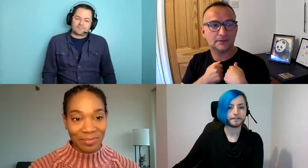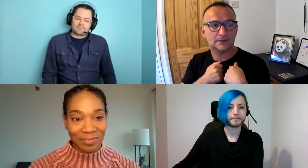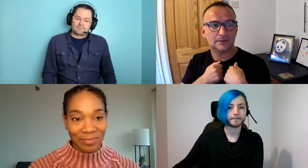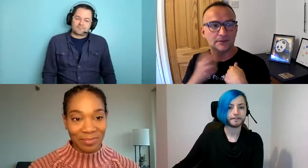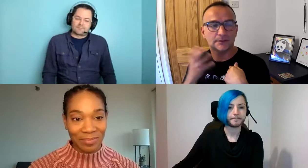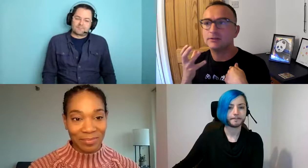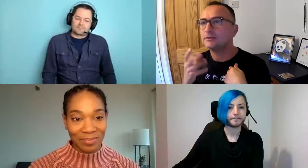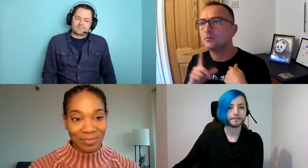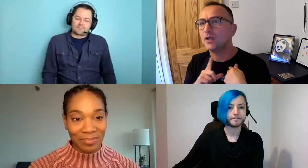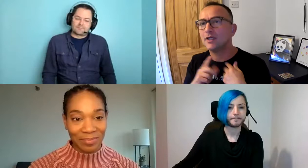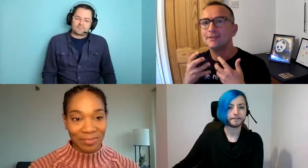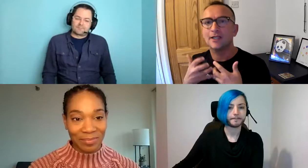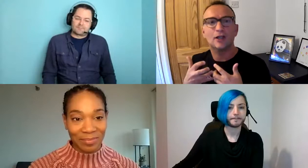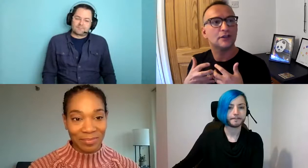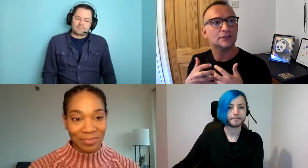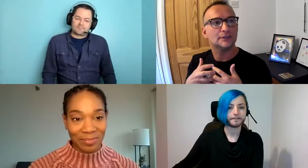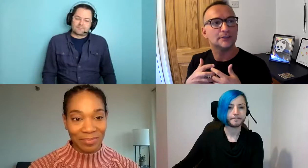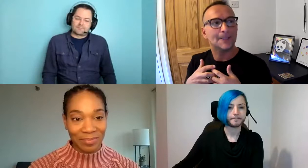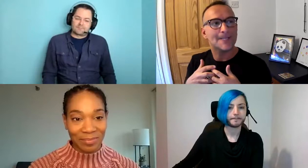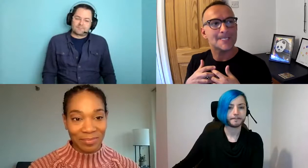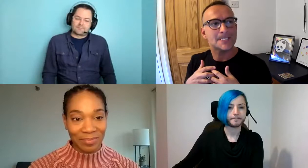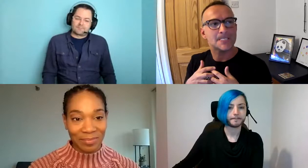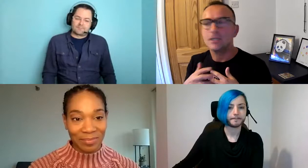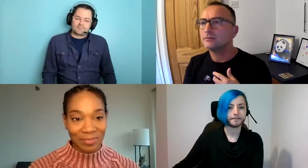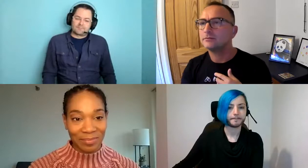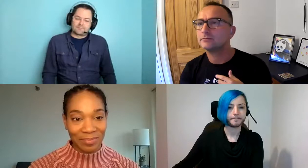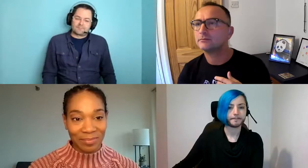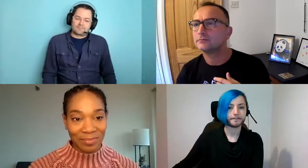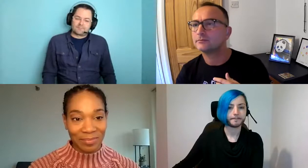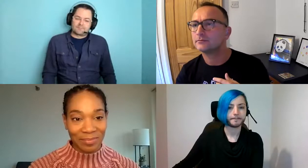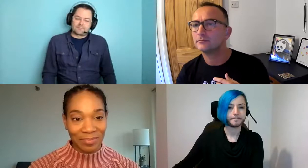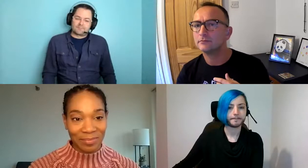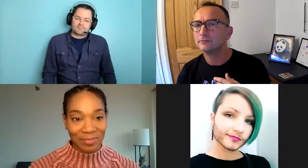I can also continue talking because I am diving